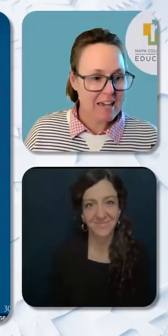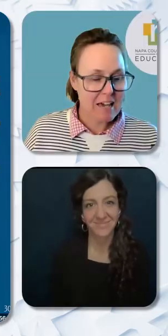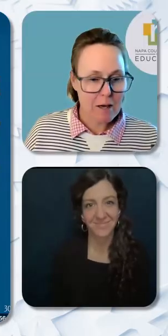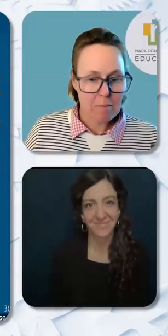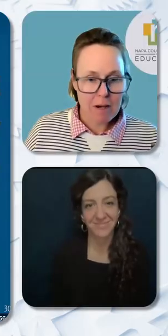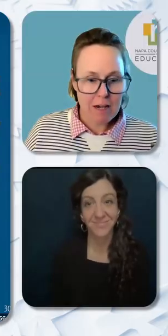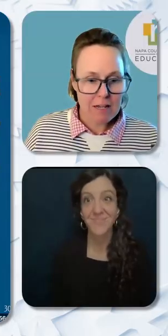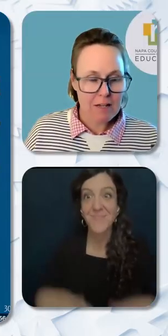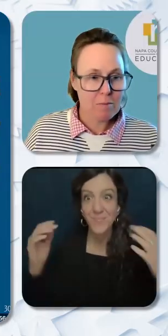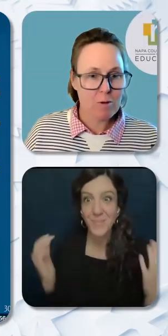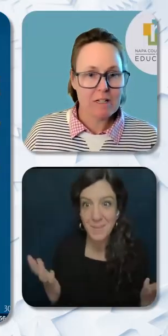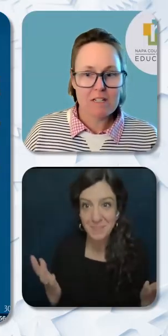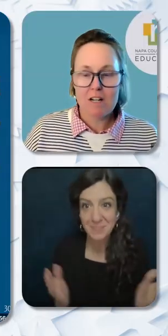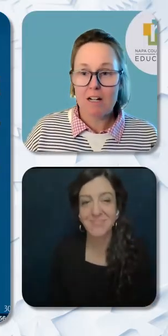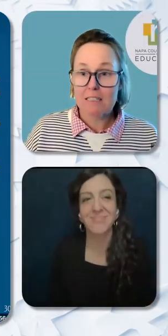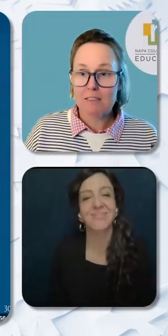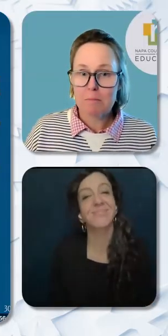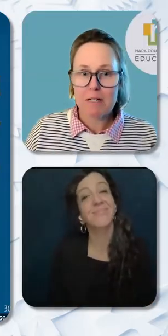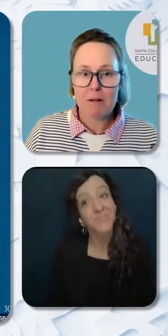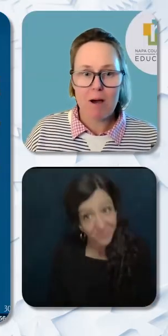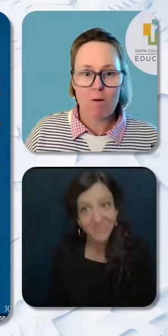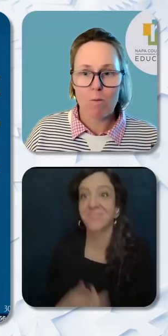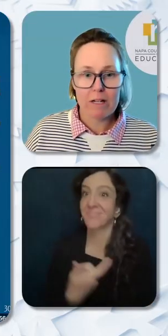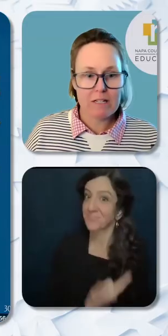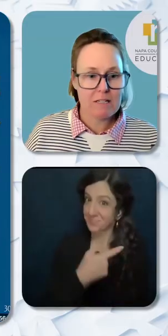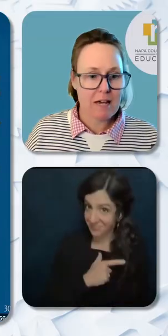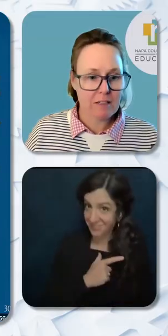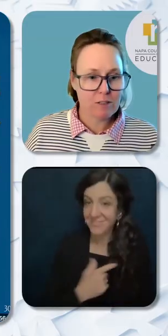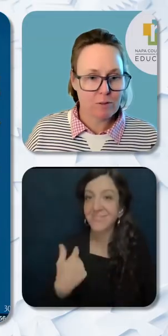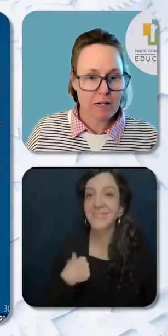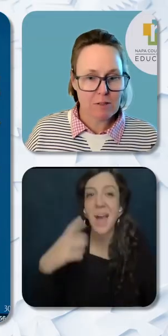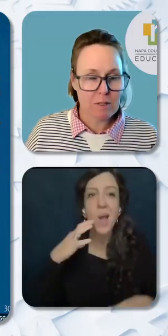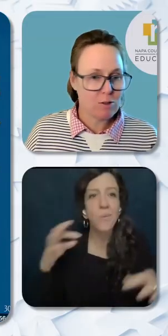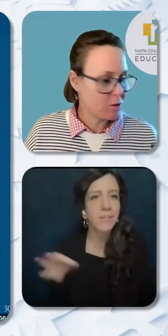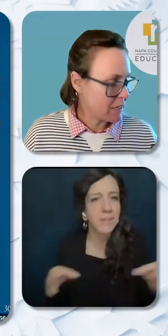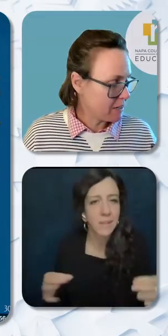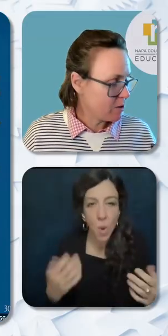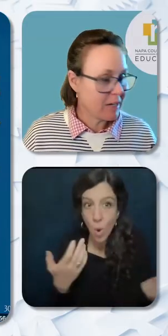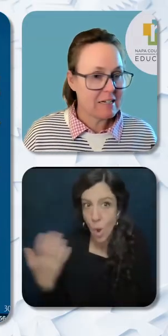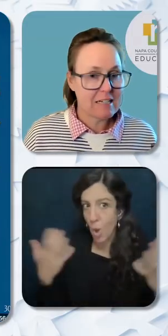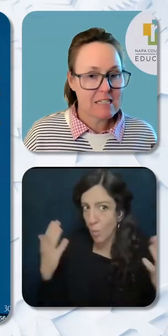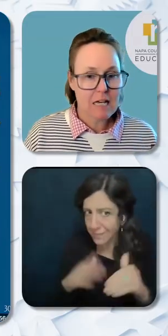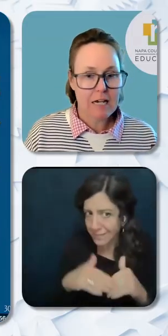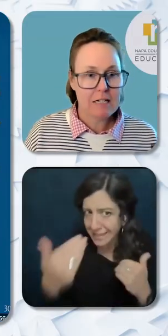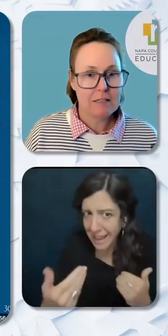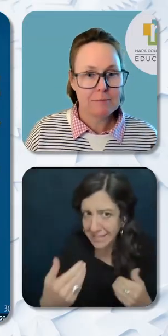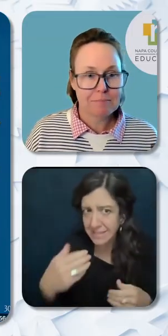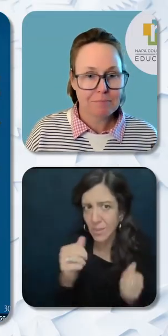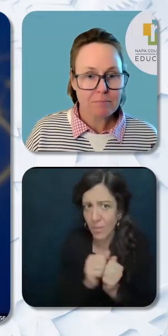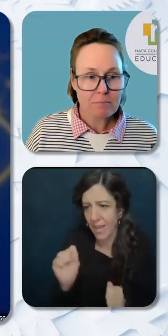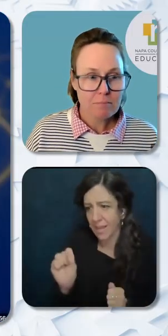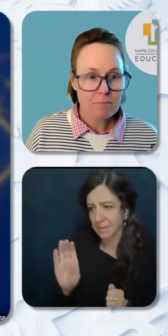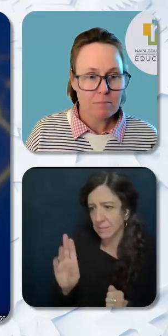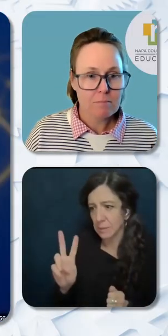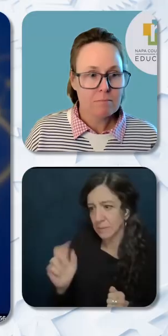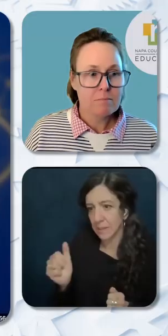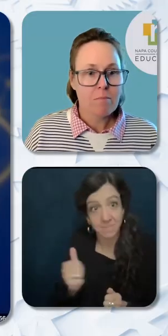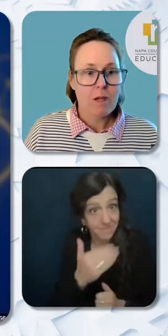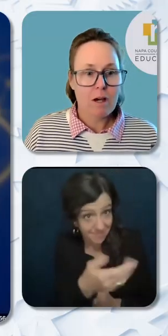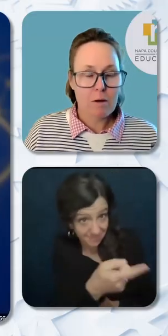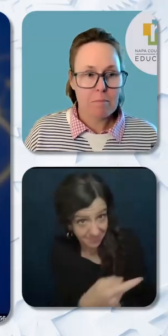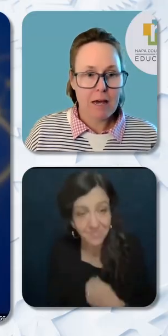Okay, I am going to talk a little bit about what is next for SB 210. Okay, next slide.